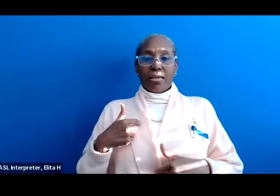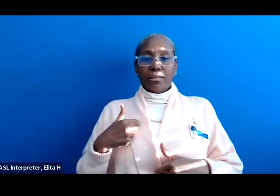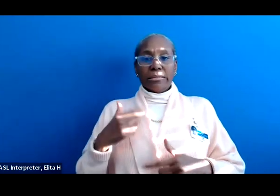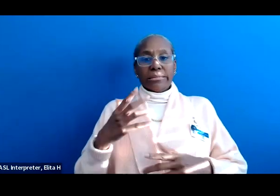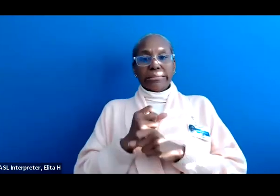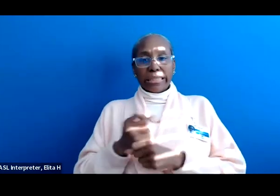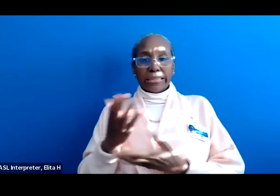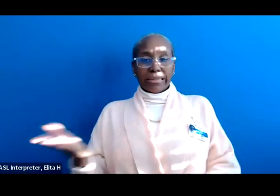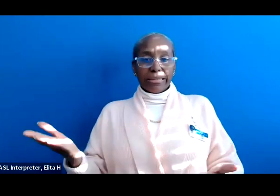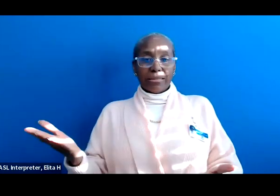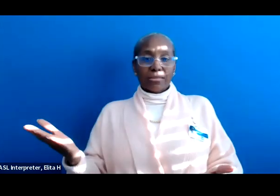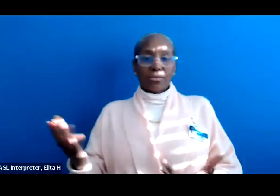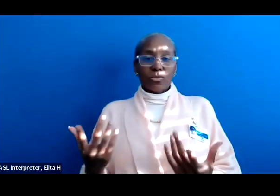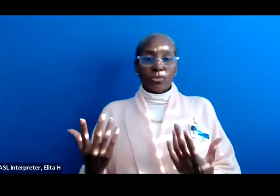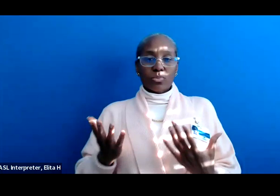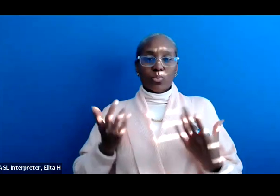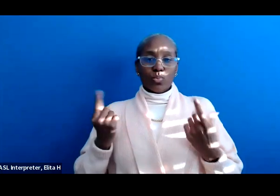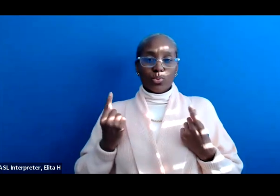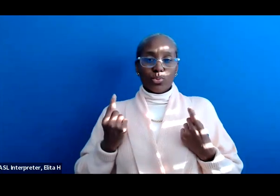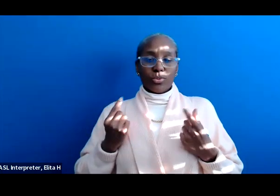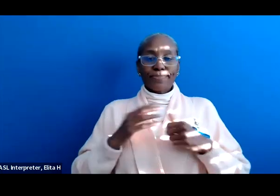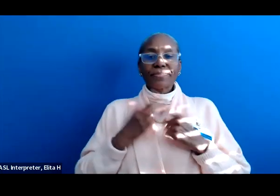What can I do? Well, it's a huge problem.